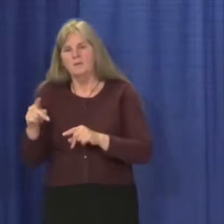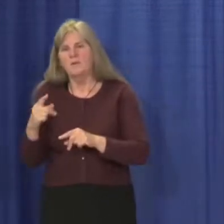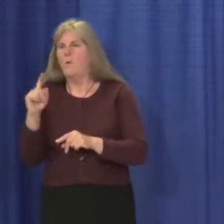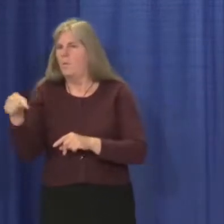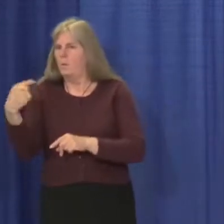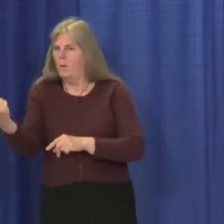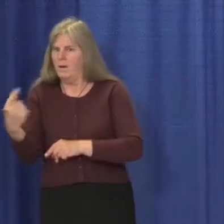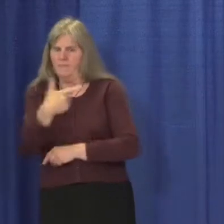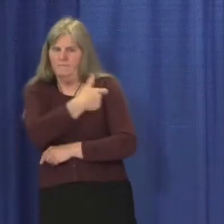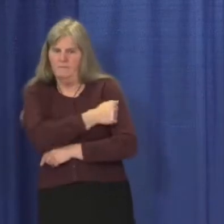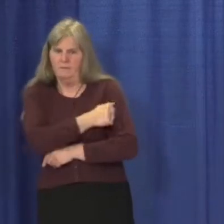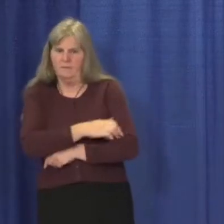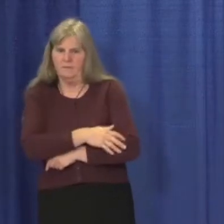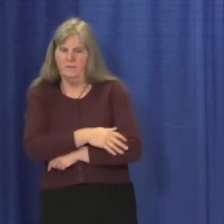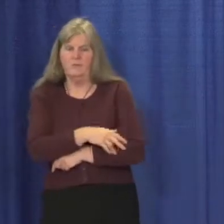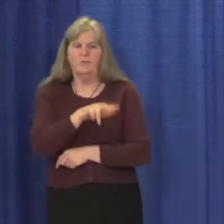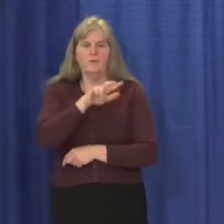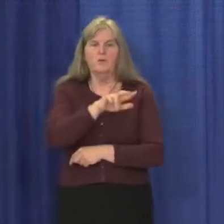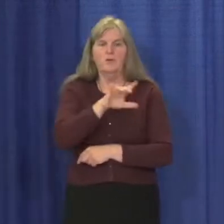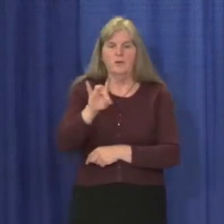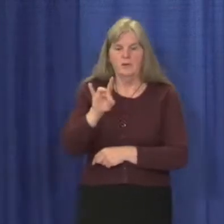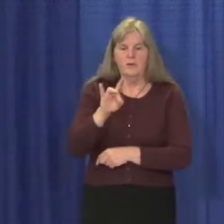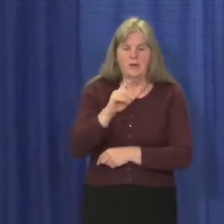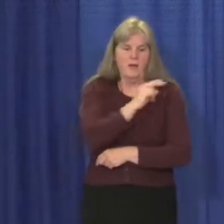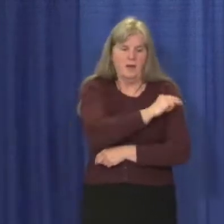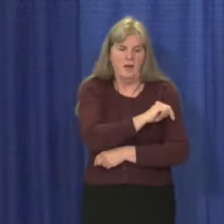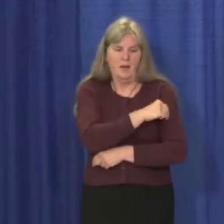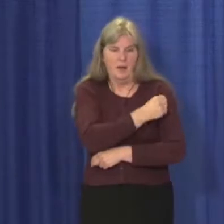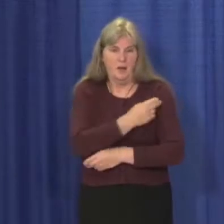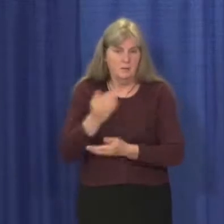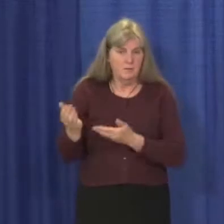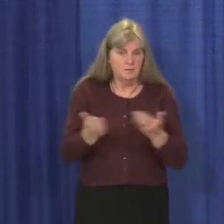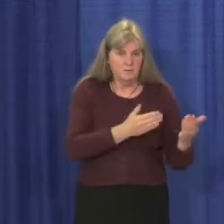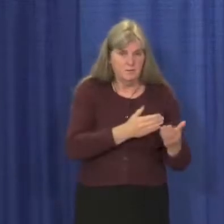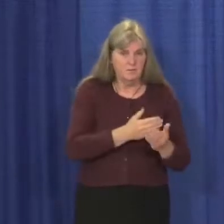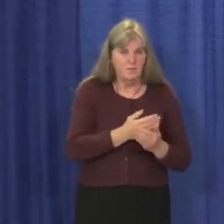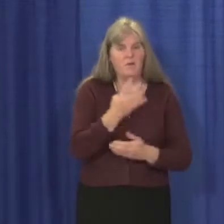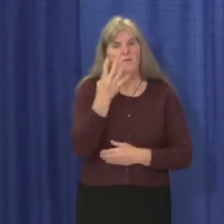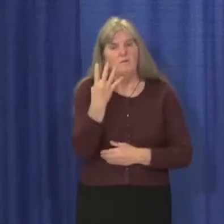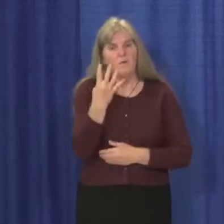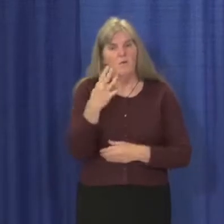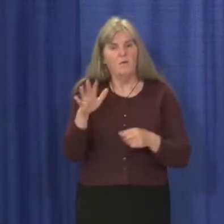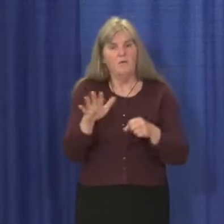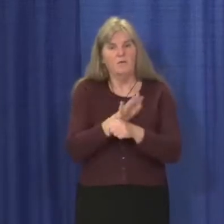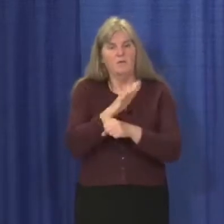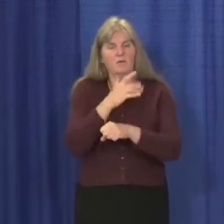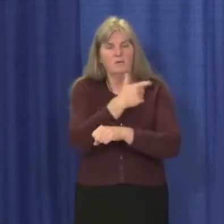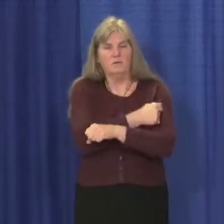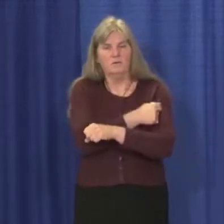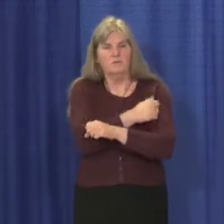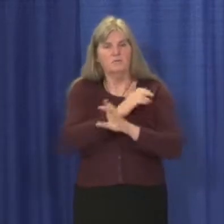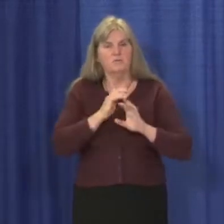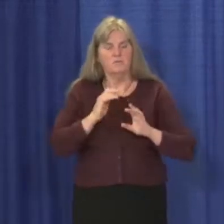Of 38 people hospitalized just four were fully vaccinated.